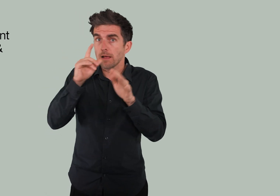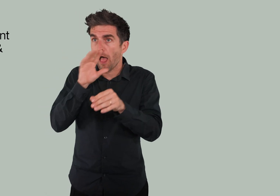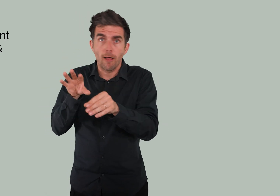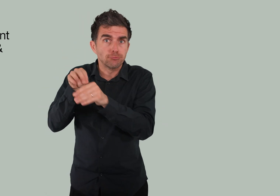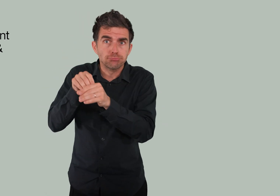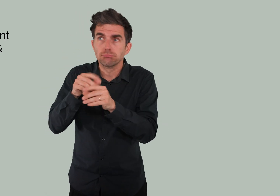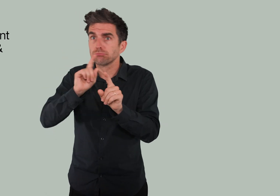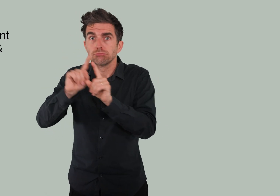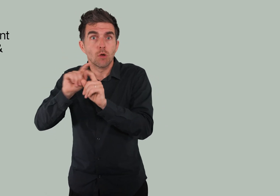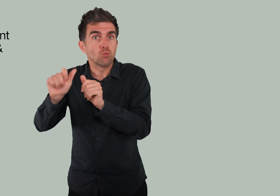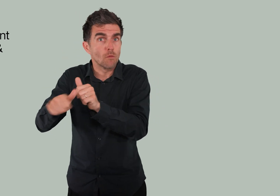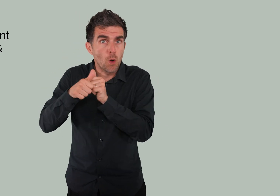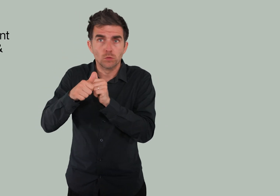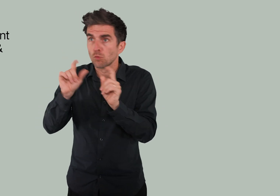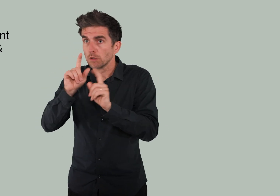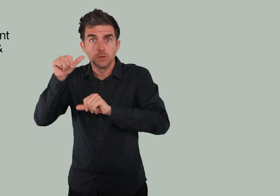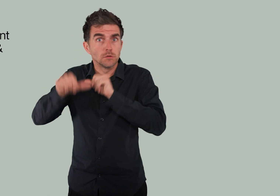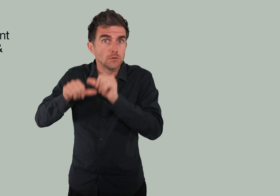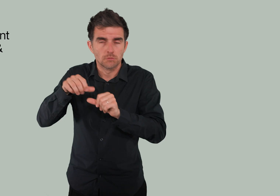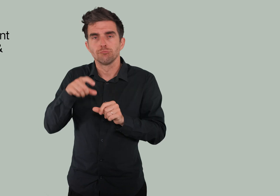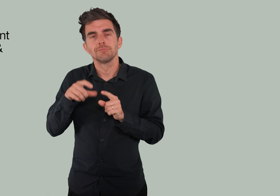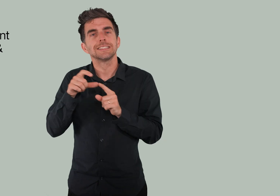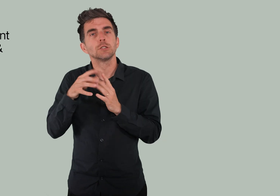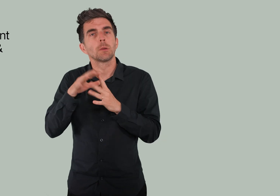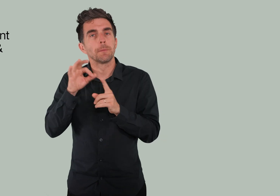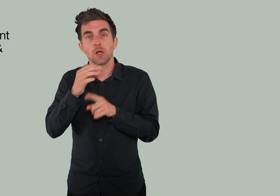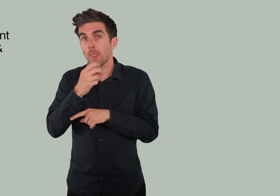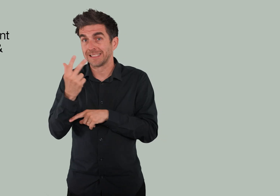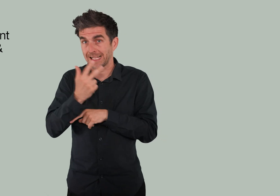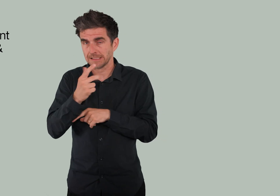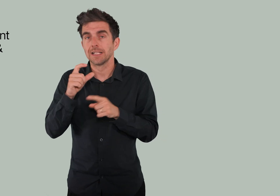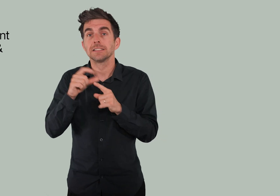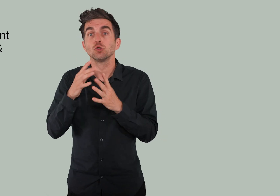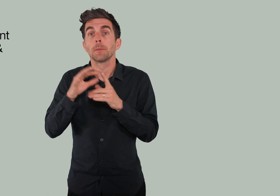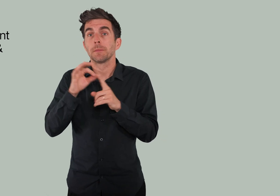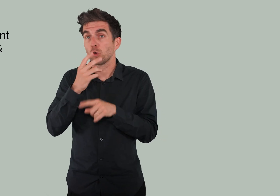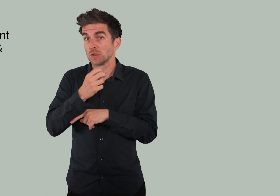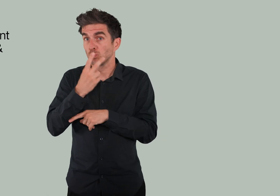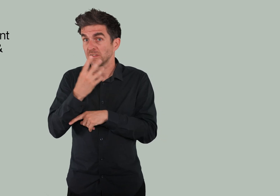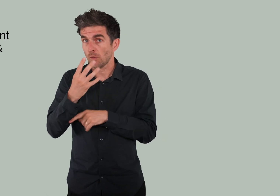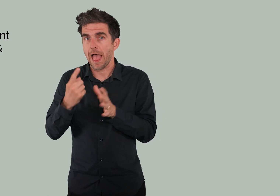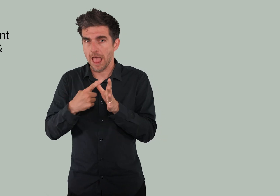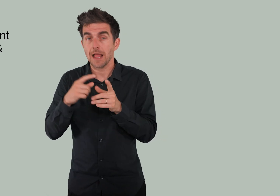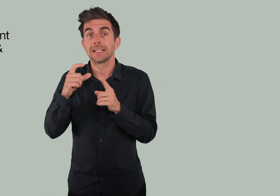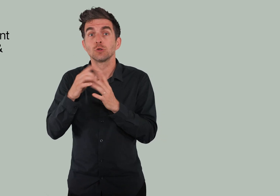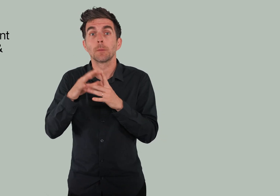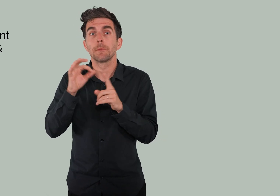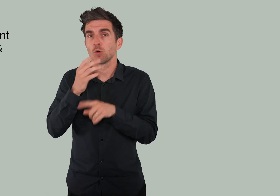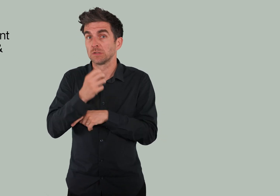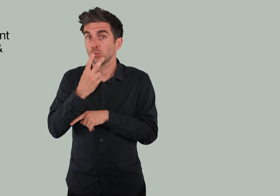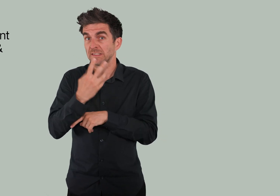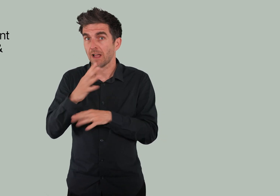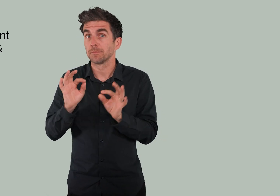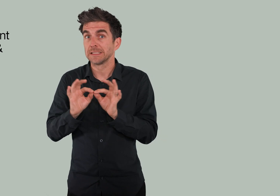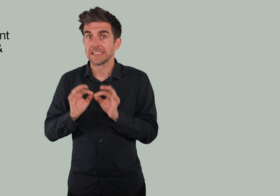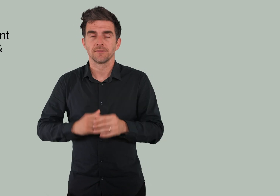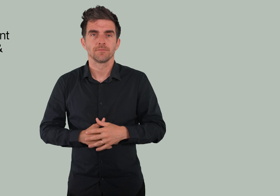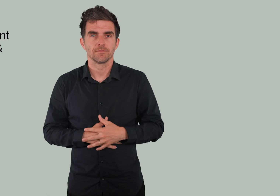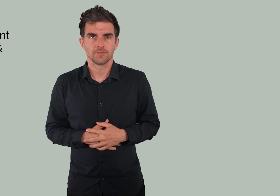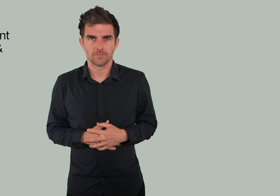and encouragement to access support at this stage (DWP, 2018; DWP, 2024a; DWP, 2025b).